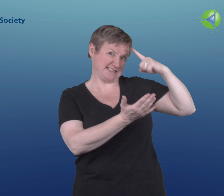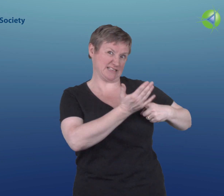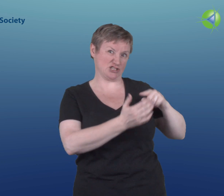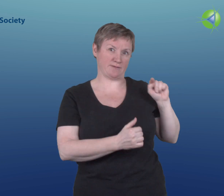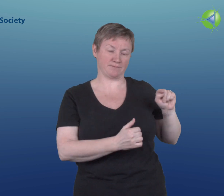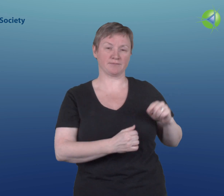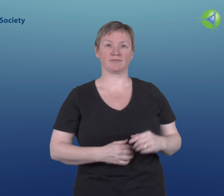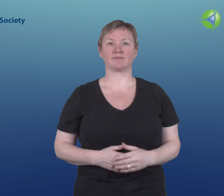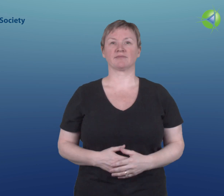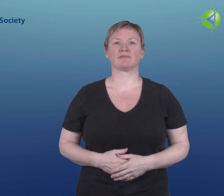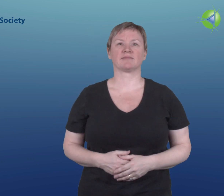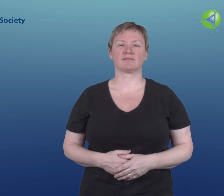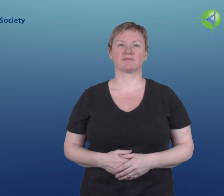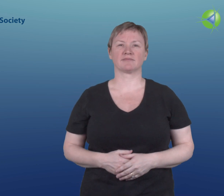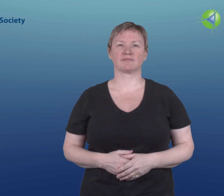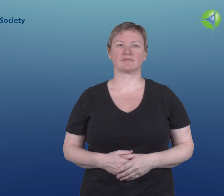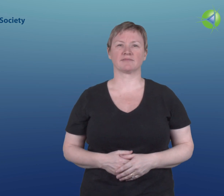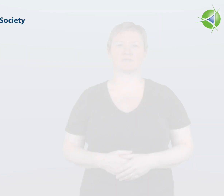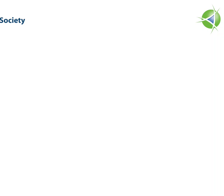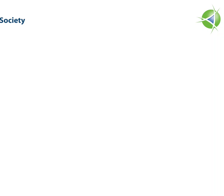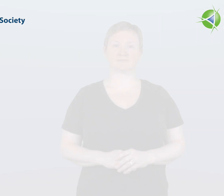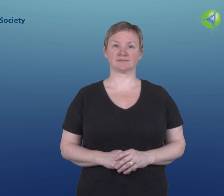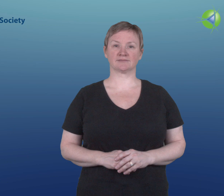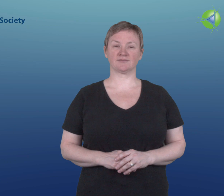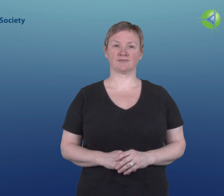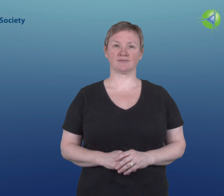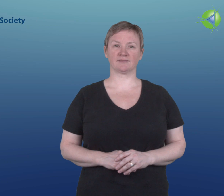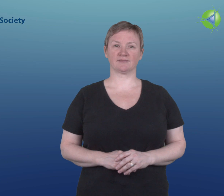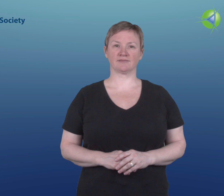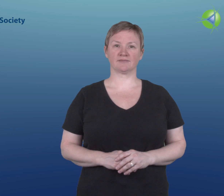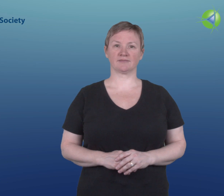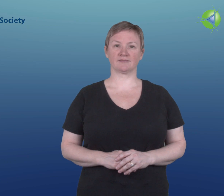as set out in ComReg Decision